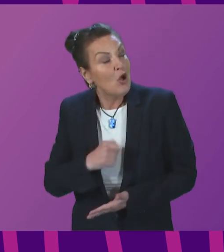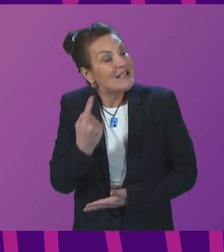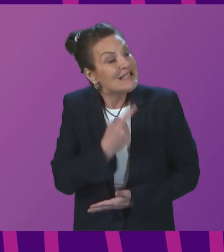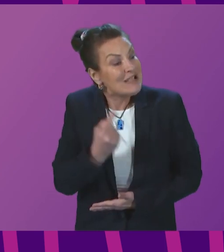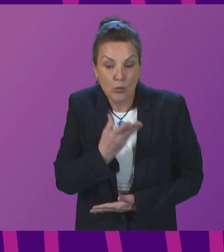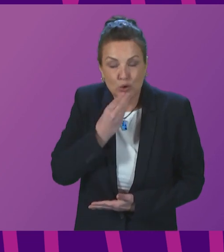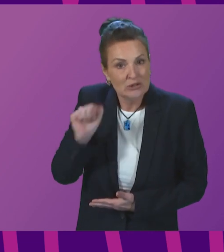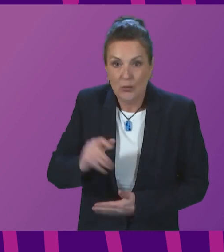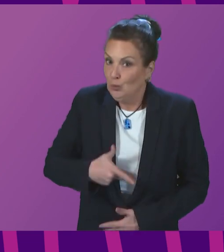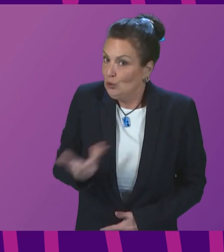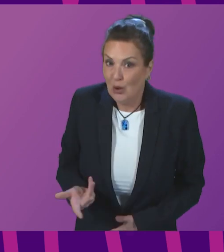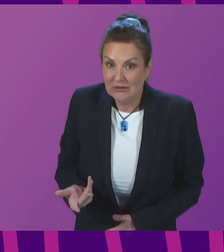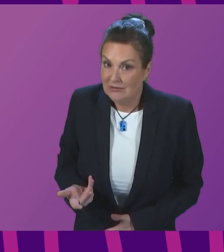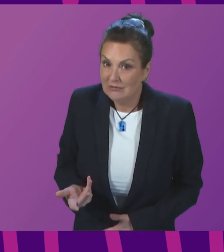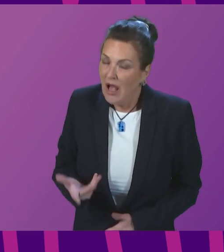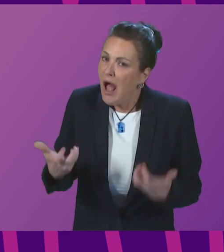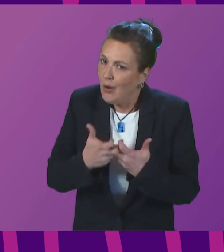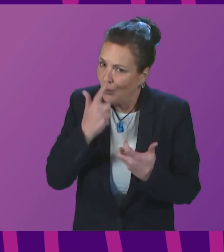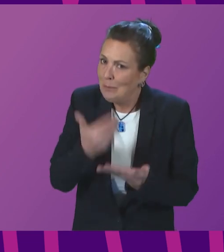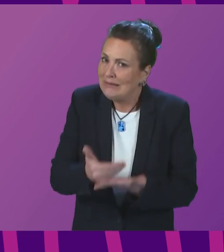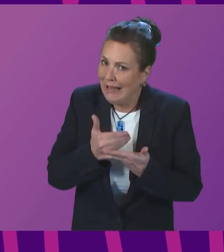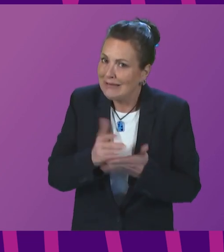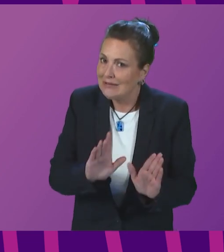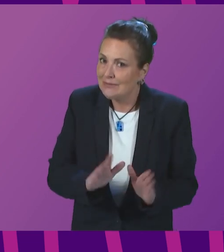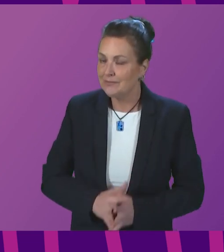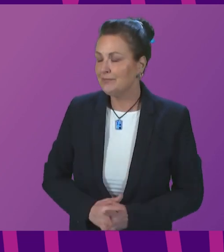That is a very important issue.